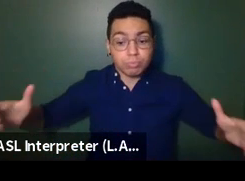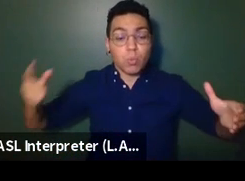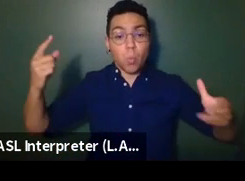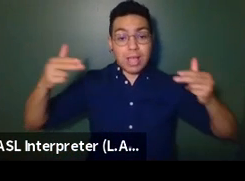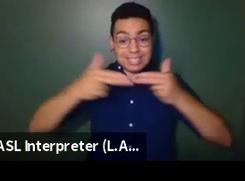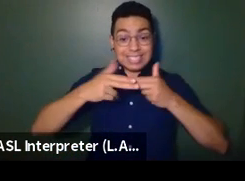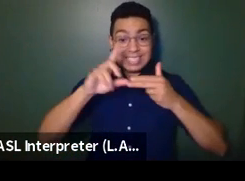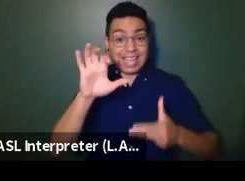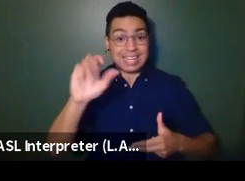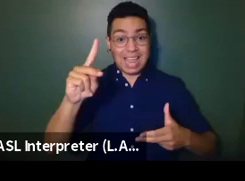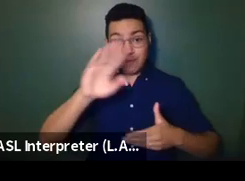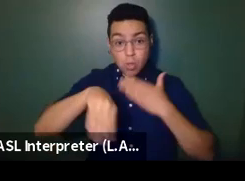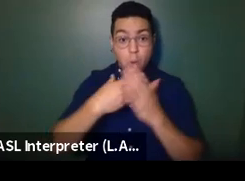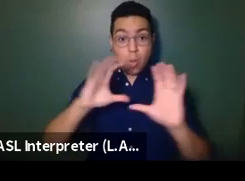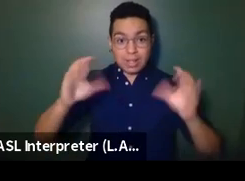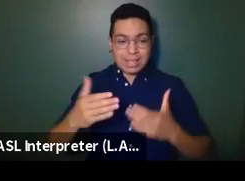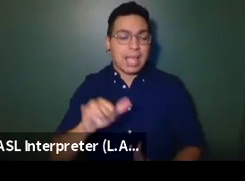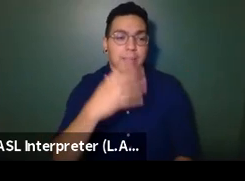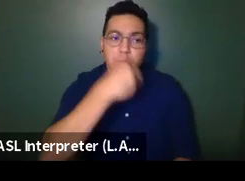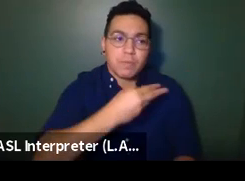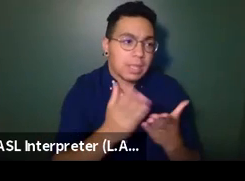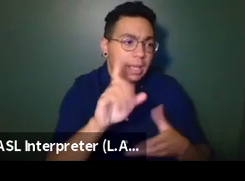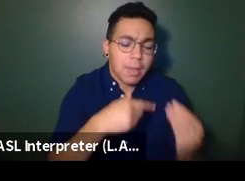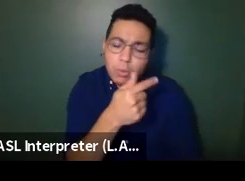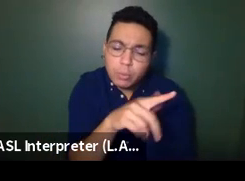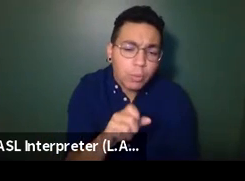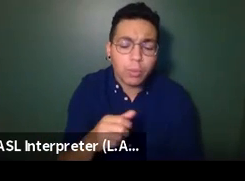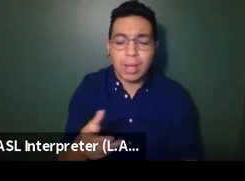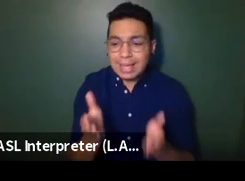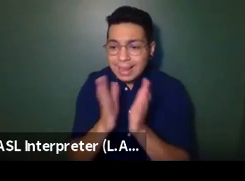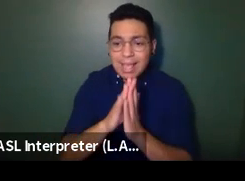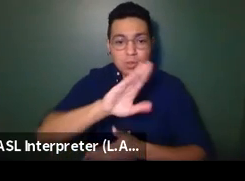Jeff Crawford: That's where the beauty of Google comes in and you get to do what you need to just know the controls